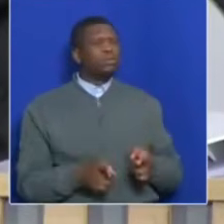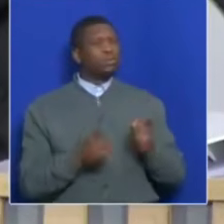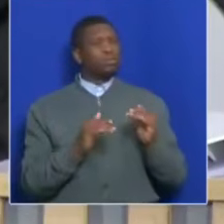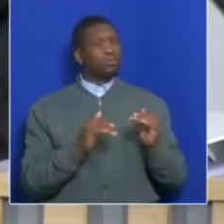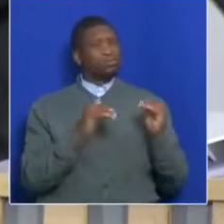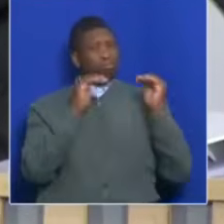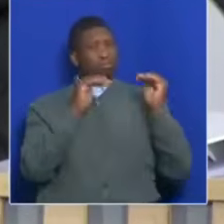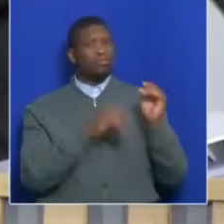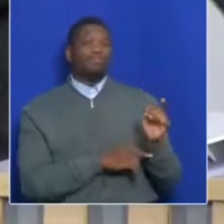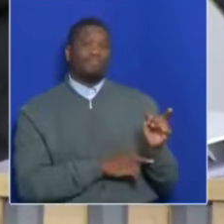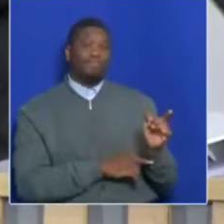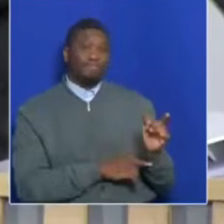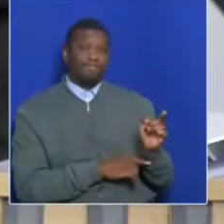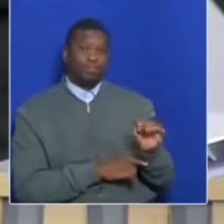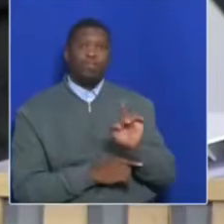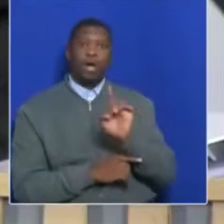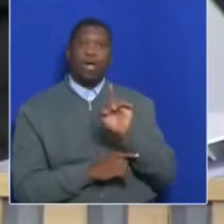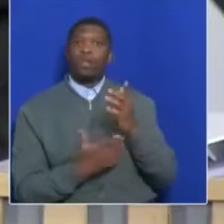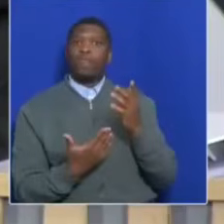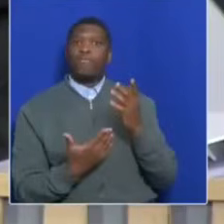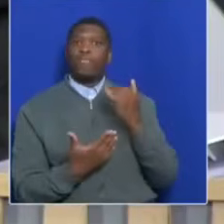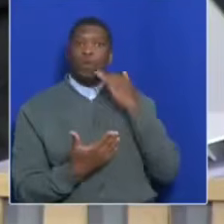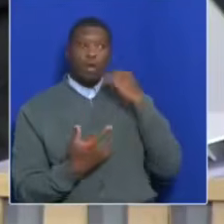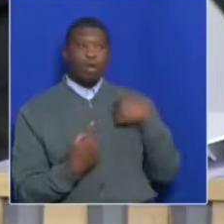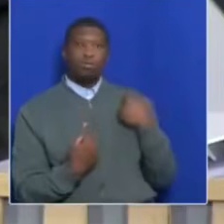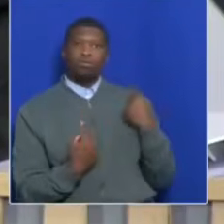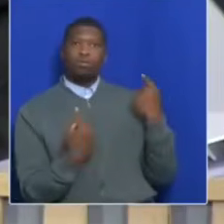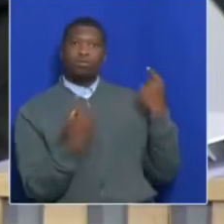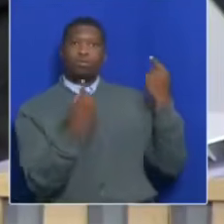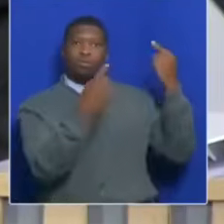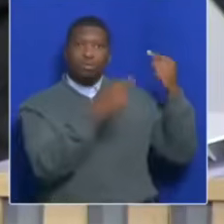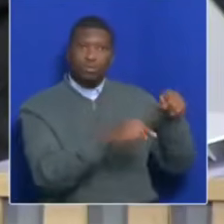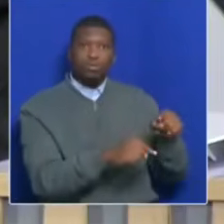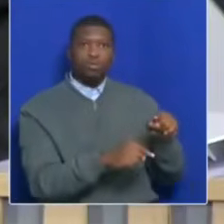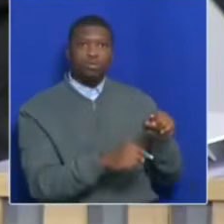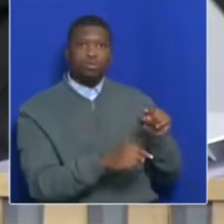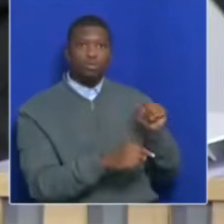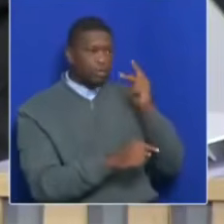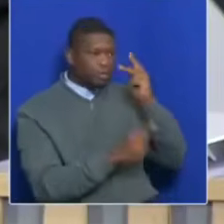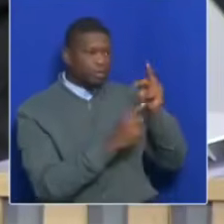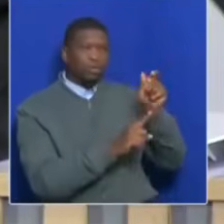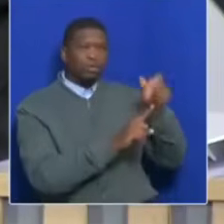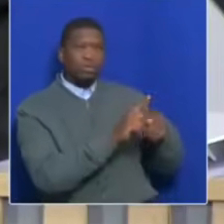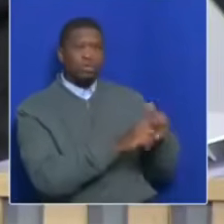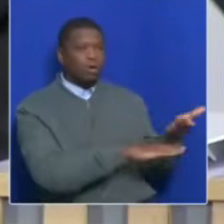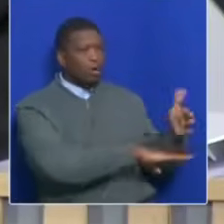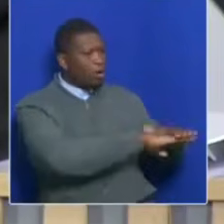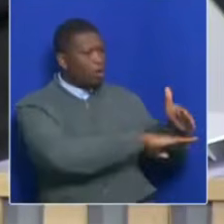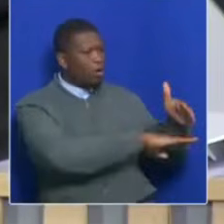look at the deceased that is lying down in the in that informal settlement, you finding a homemade